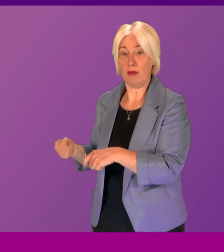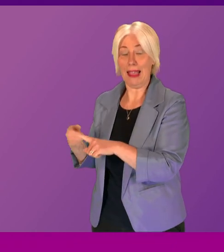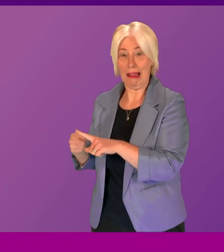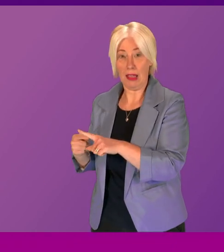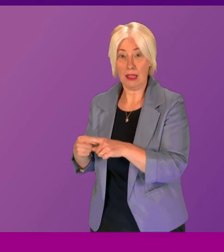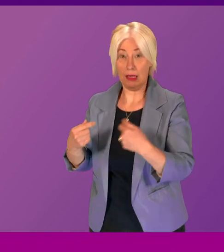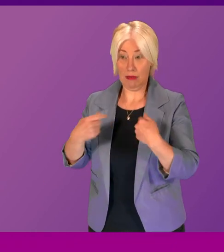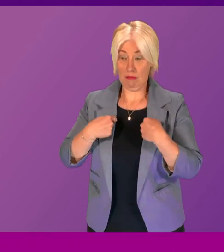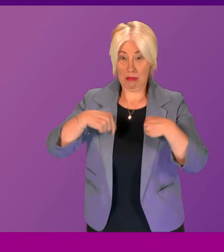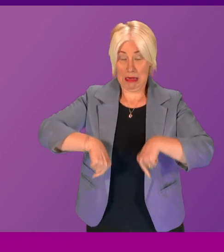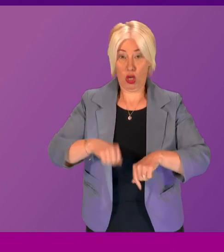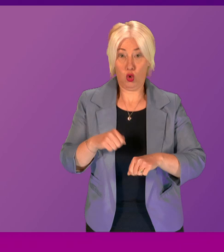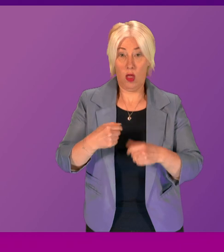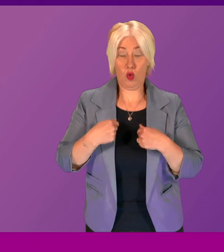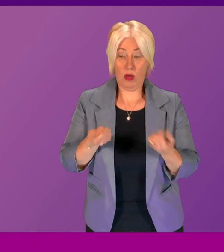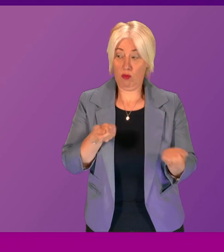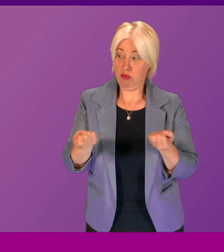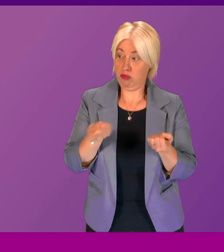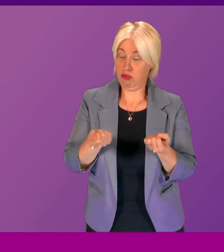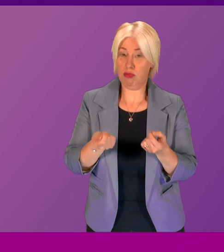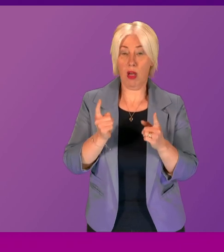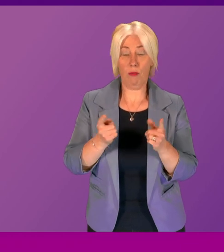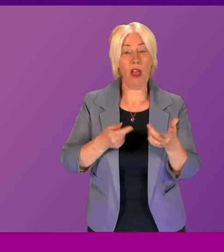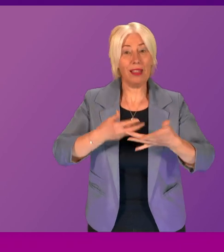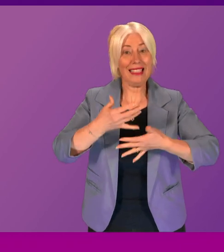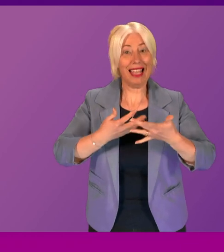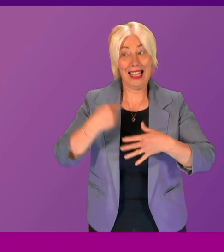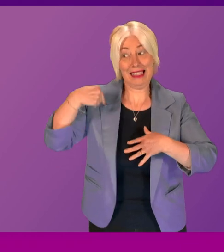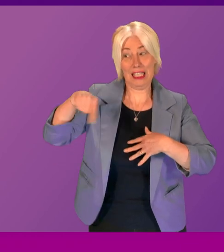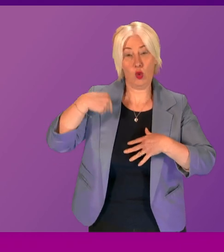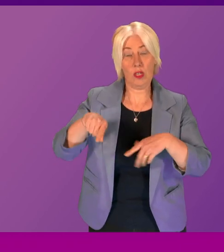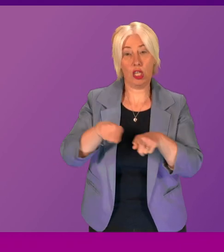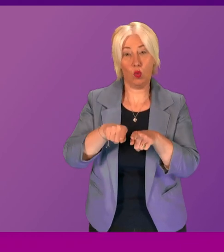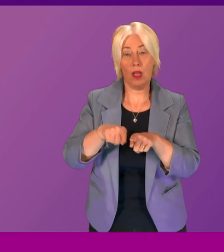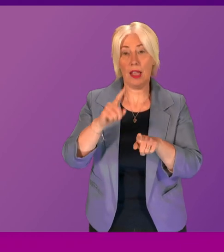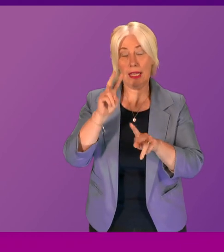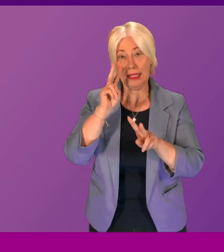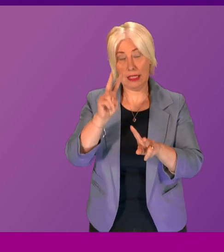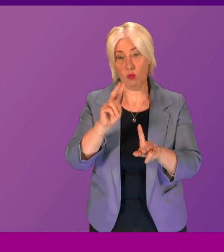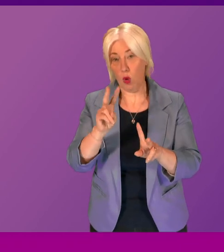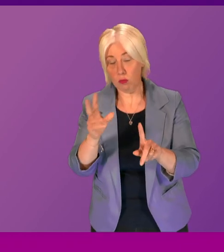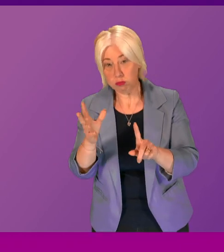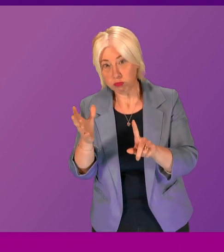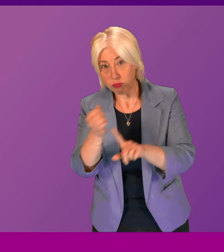This week’s statistics have shown the outcome of the record investment that we have made